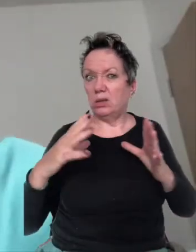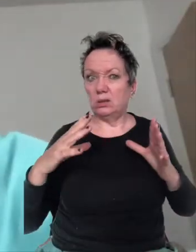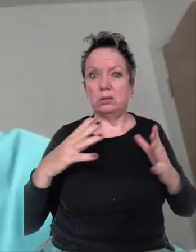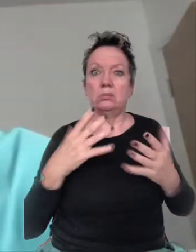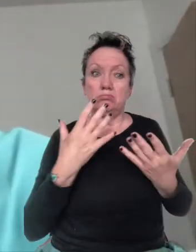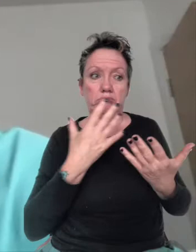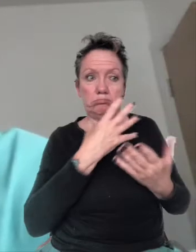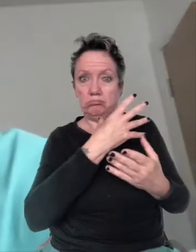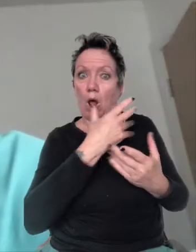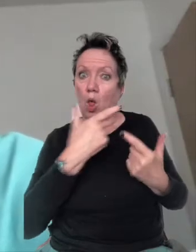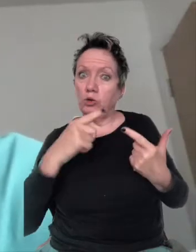people that were in this discussion.